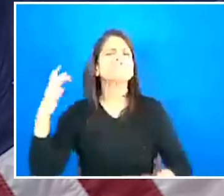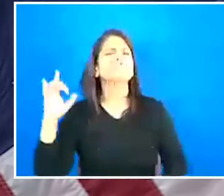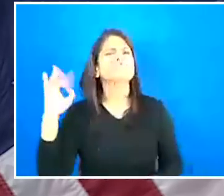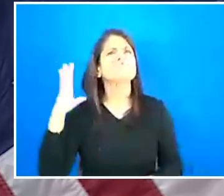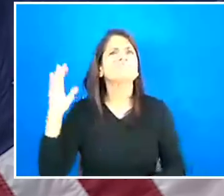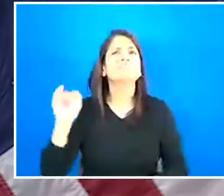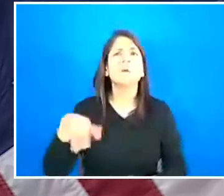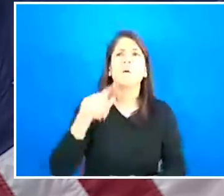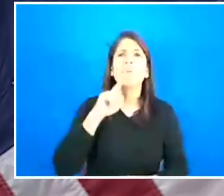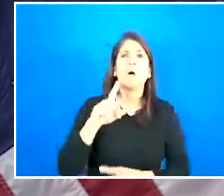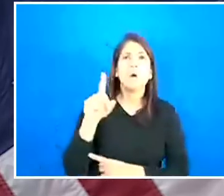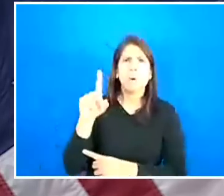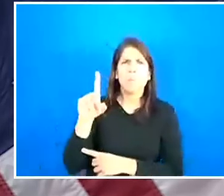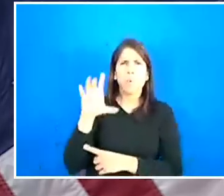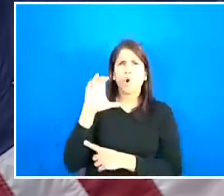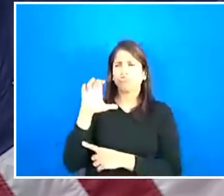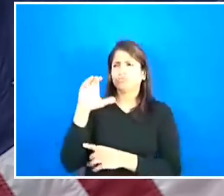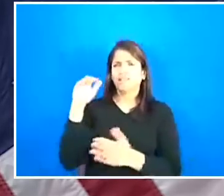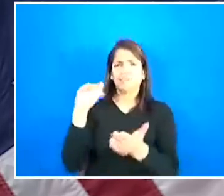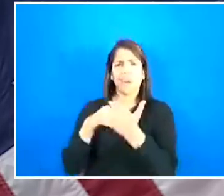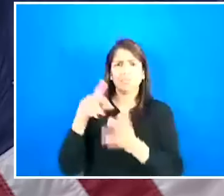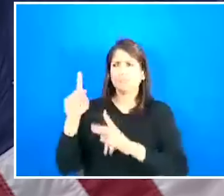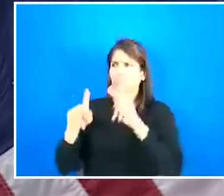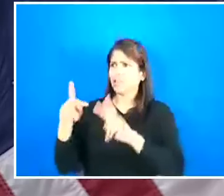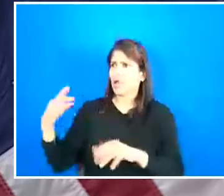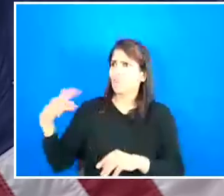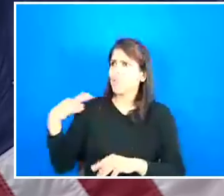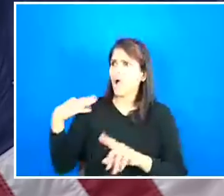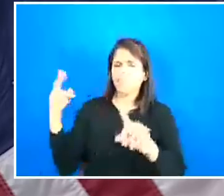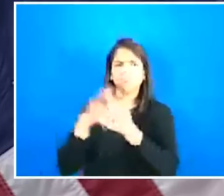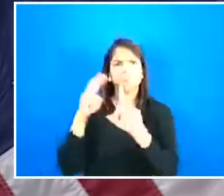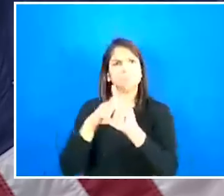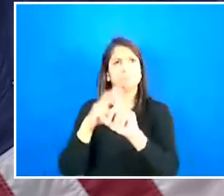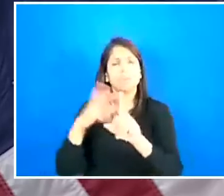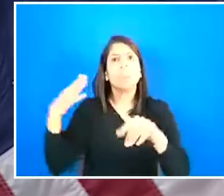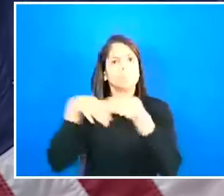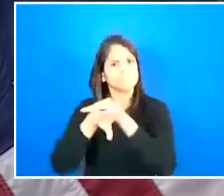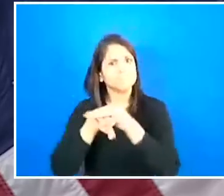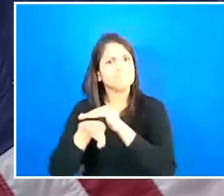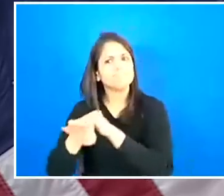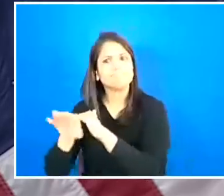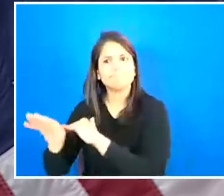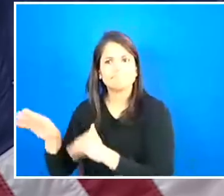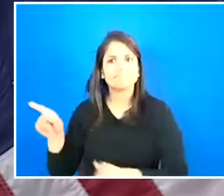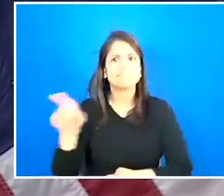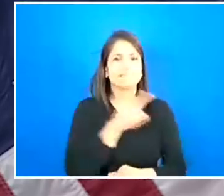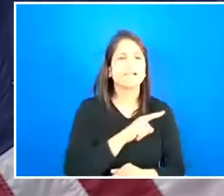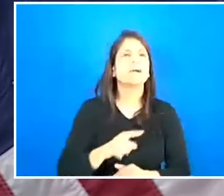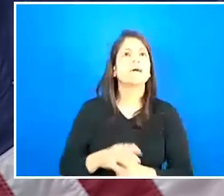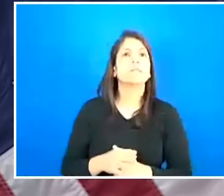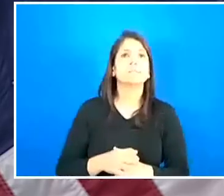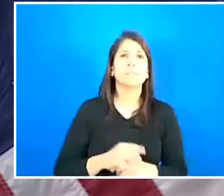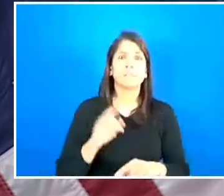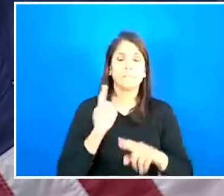NEW YORKERS SO IT'S AN ASUNTODGIN INITIATIVE. IT WILL KEEP GOING, BUT WHEN YOU THINK ABOUT